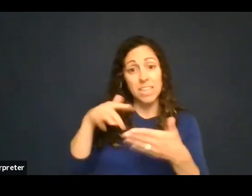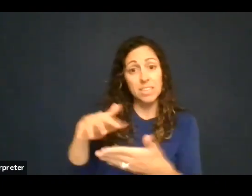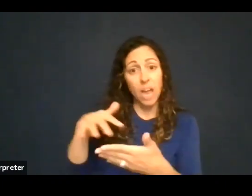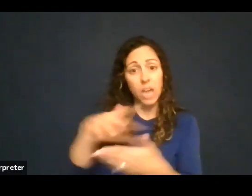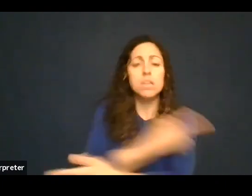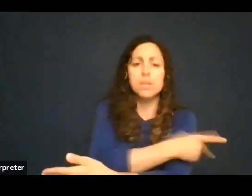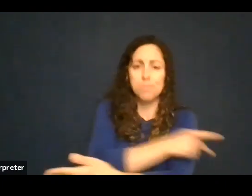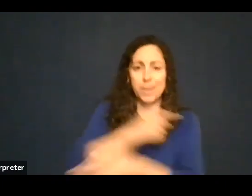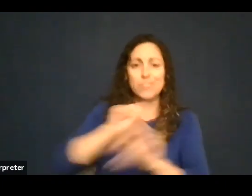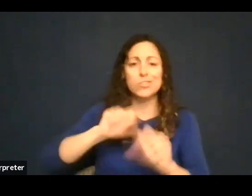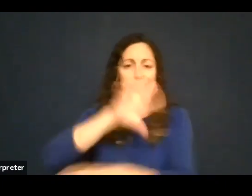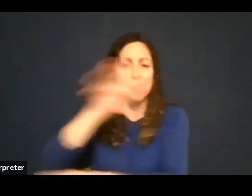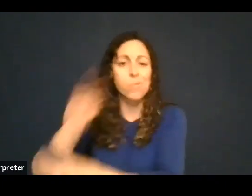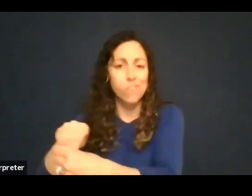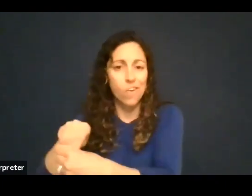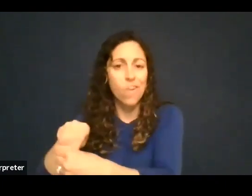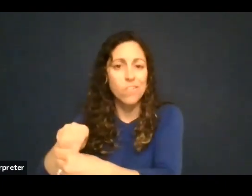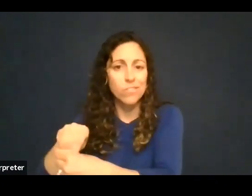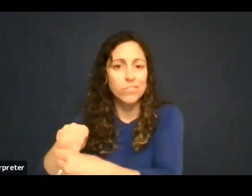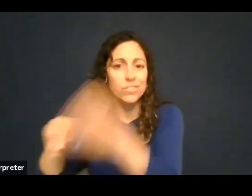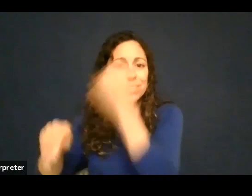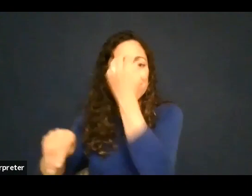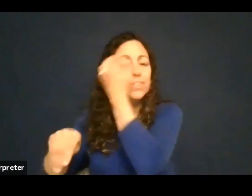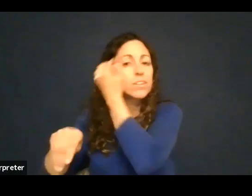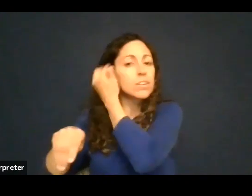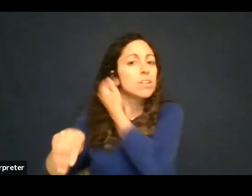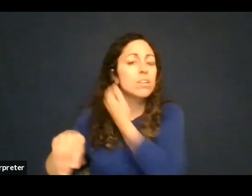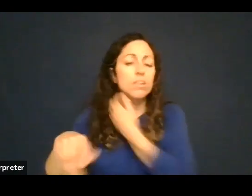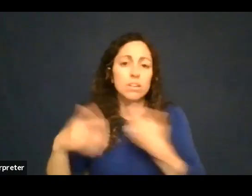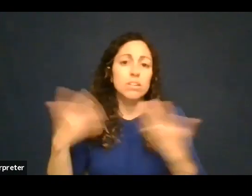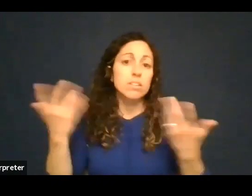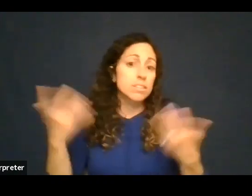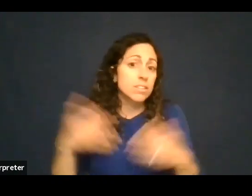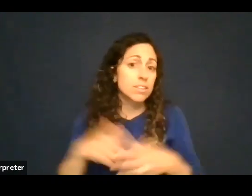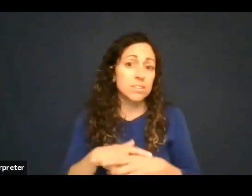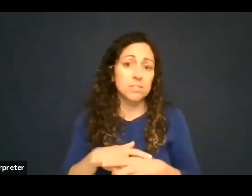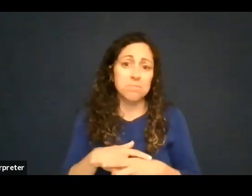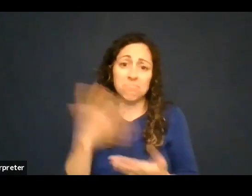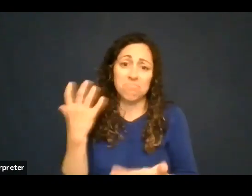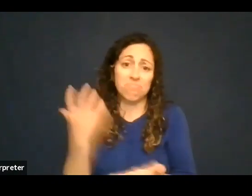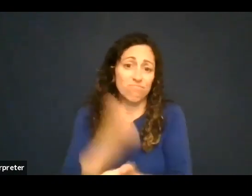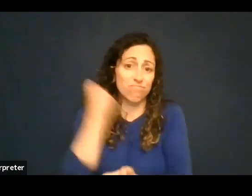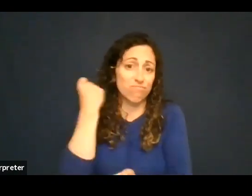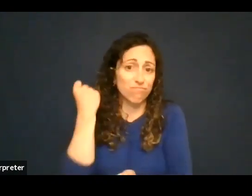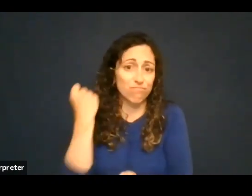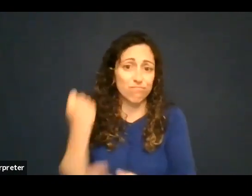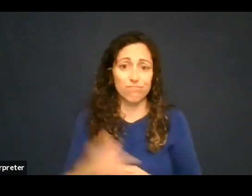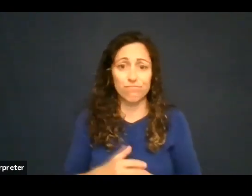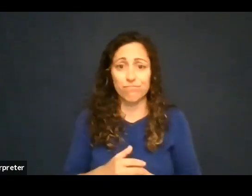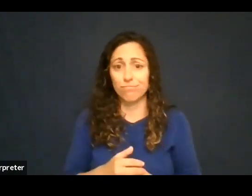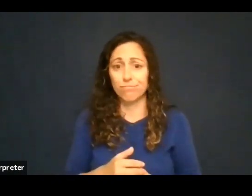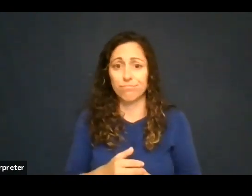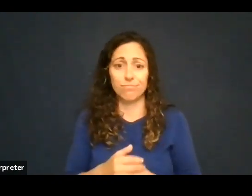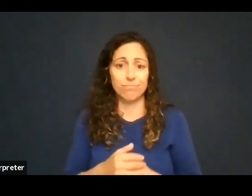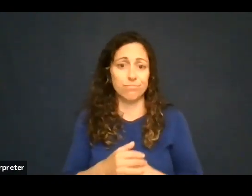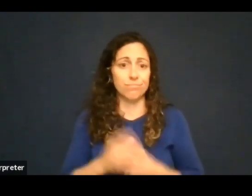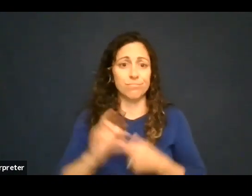And so it's a good time to get genetic testing done if you haven't done it before.